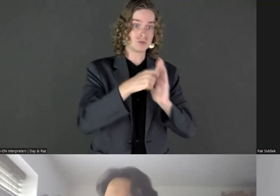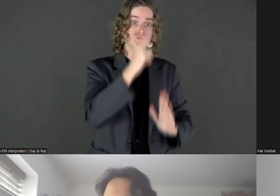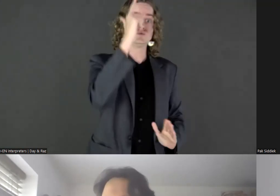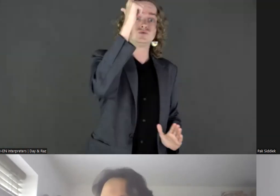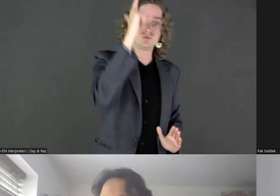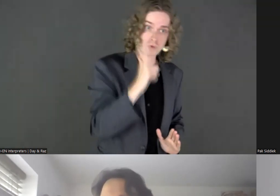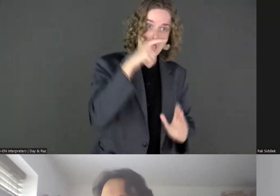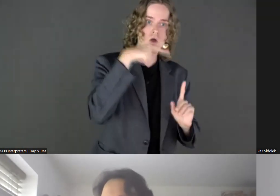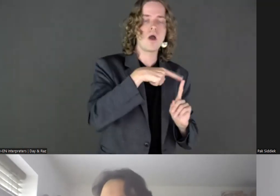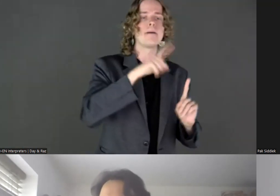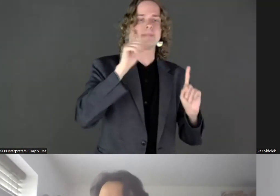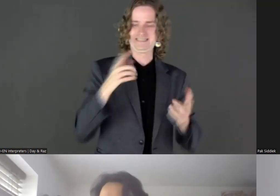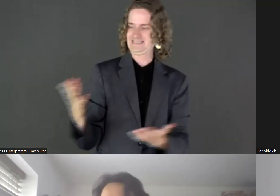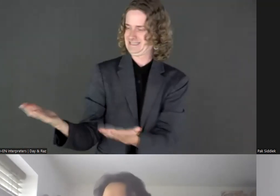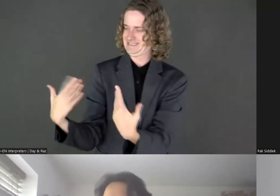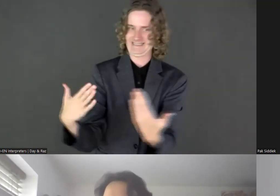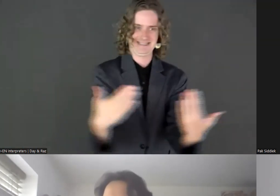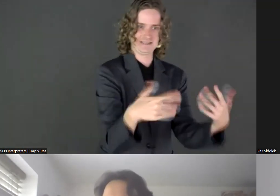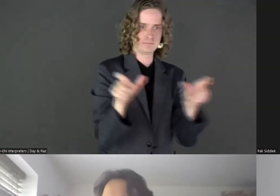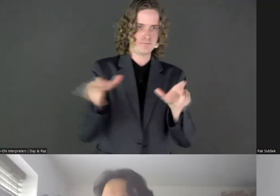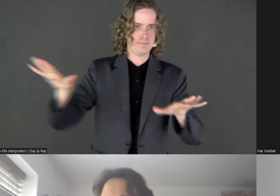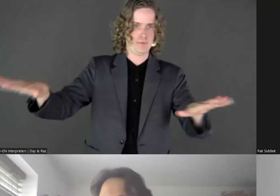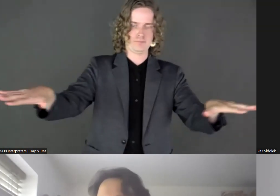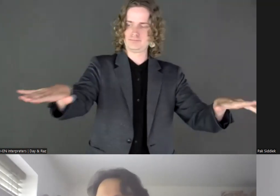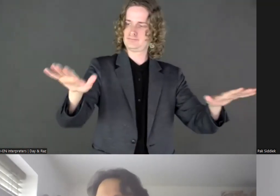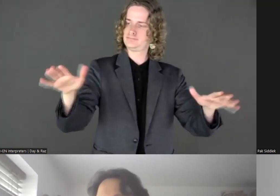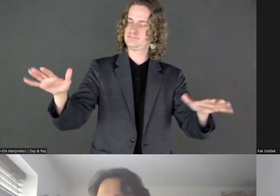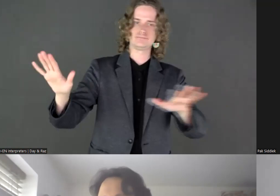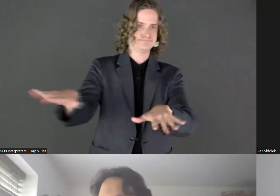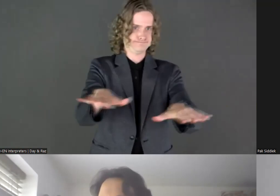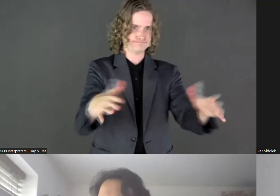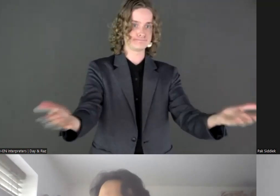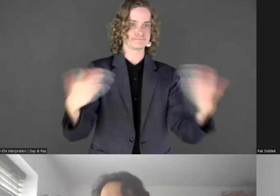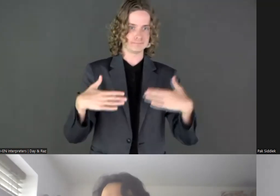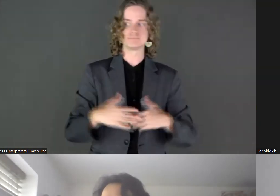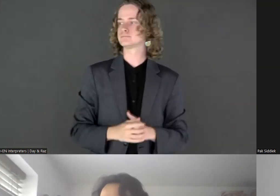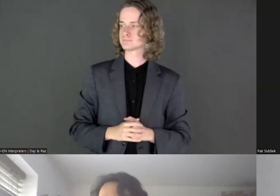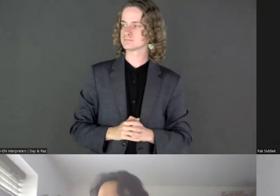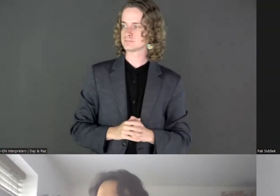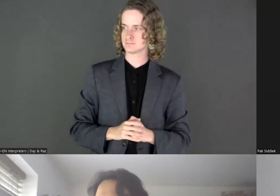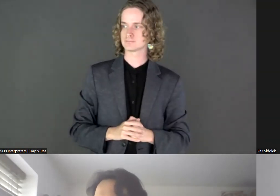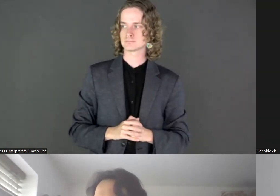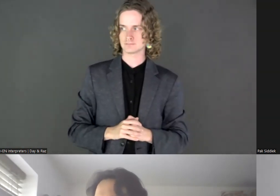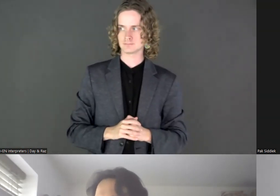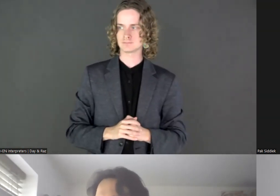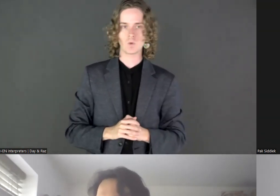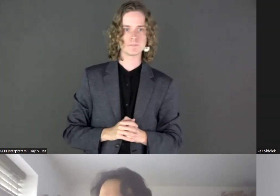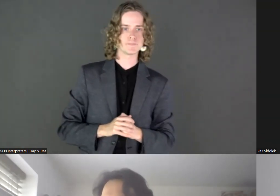And these capacities, would also determine whether we can sufficiently implement the